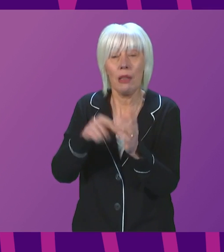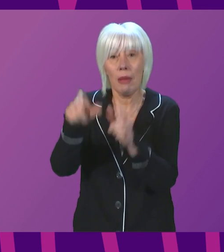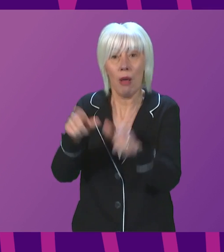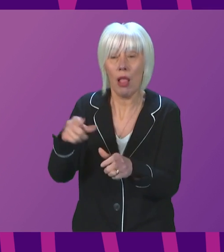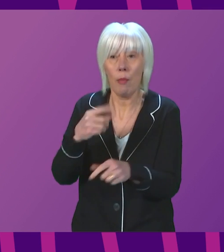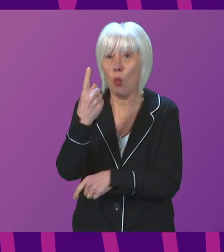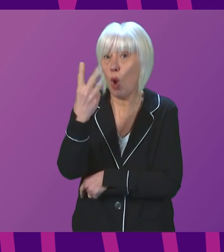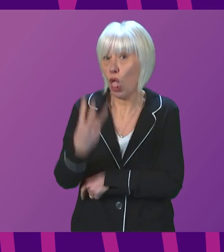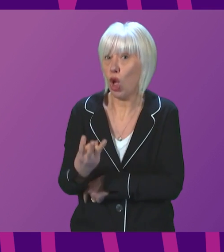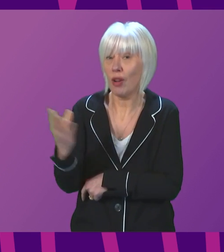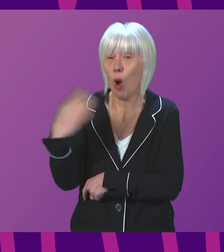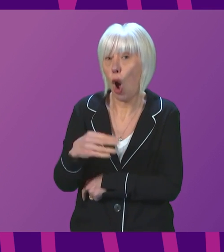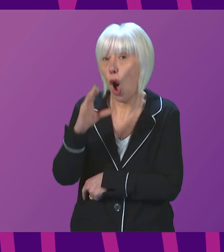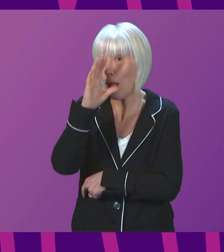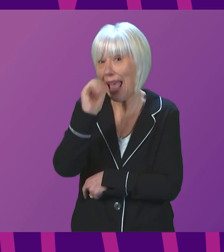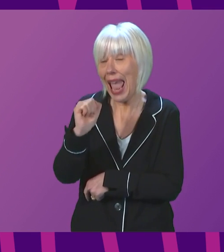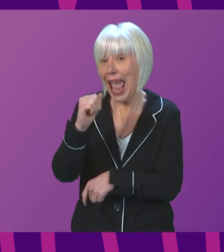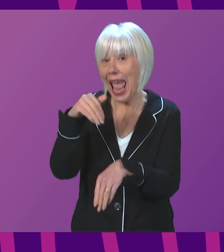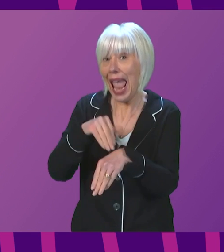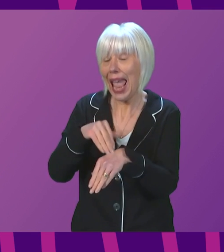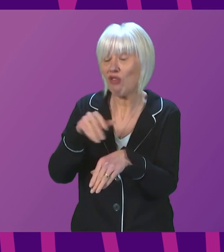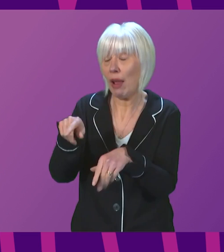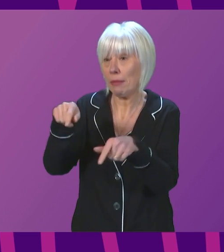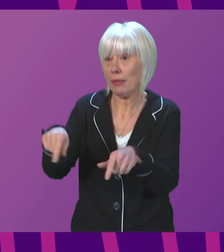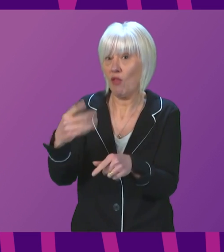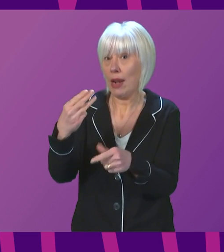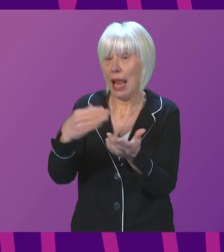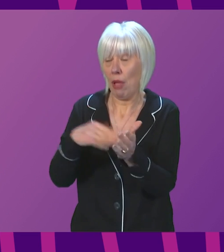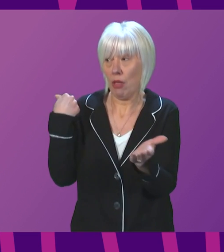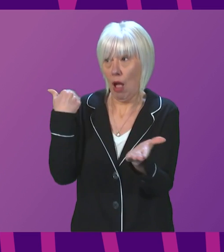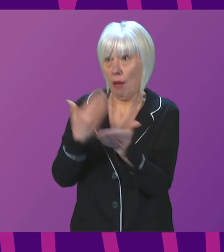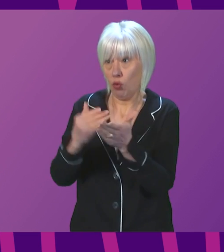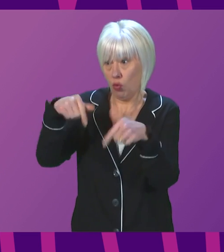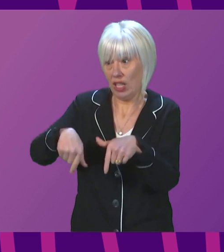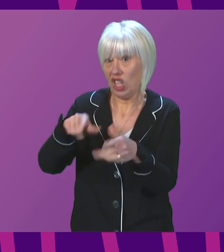of all hate crimes that were reported to the British Transport Police in the nine months to January this year.